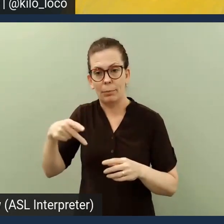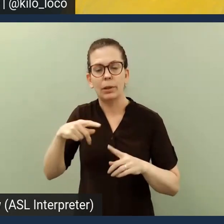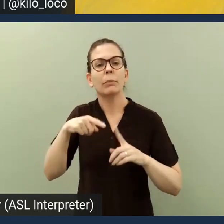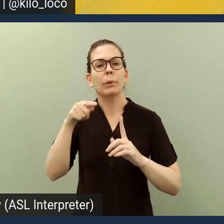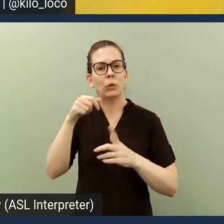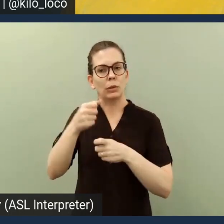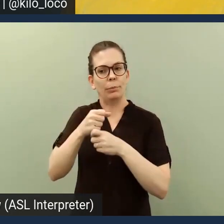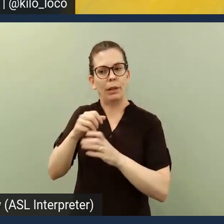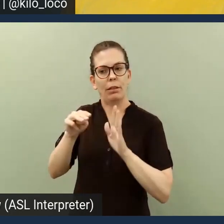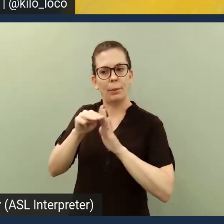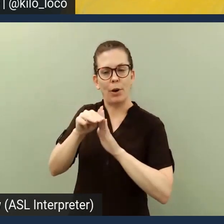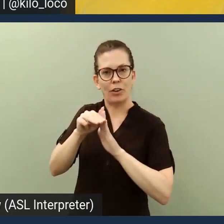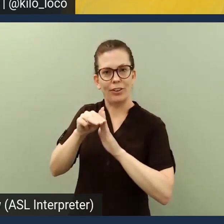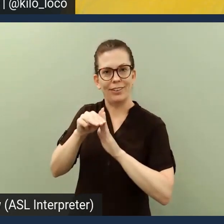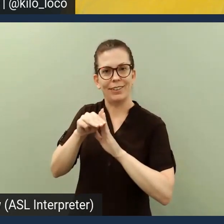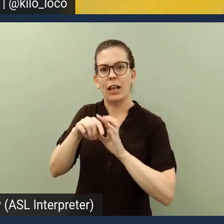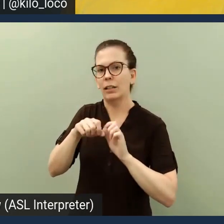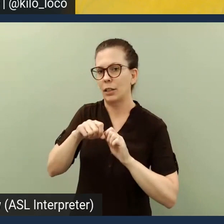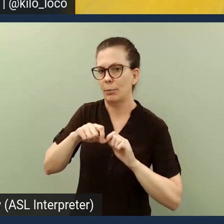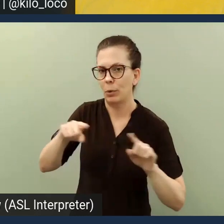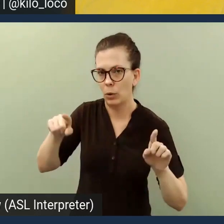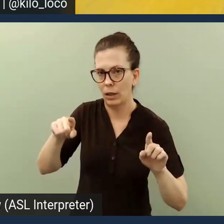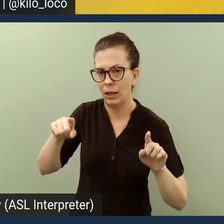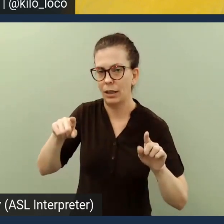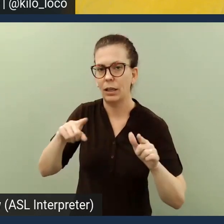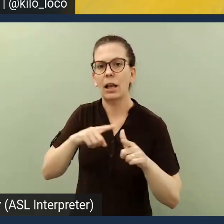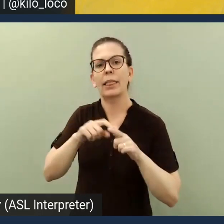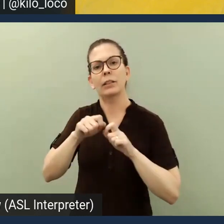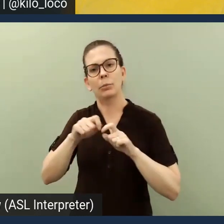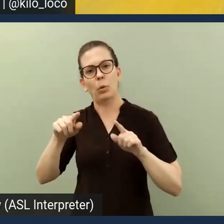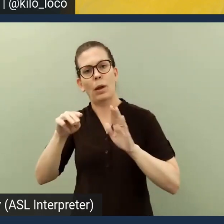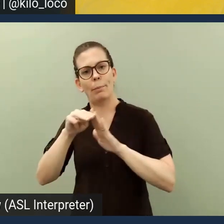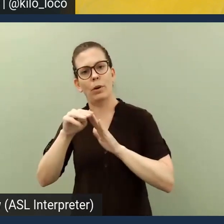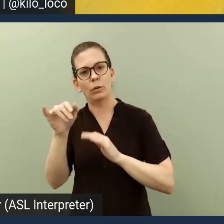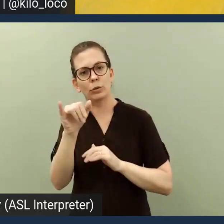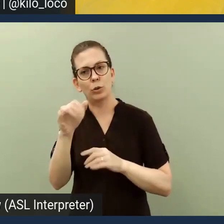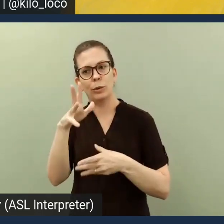you need to deploy the application, and you need to deploy the model as well into that application.